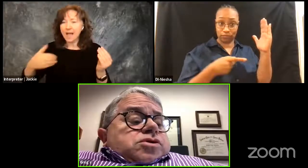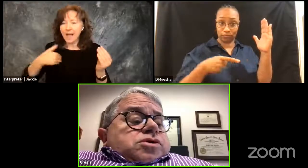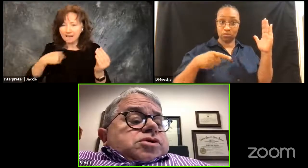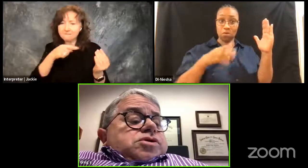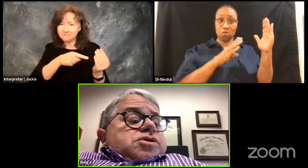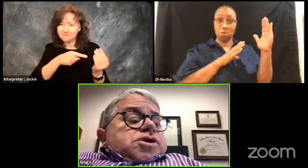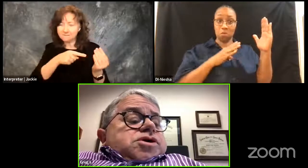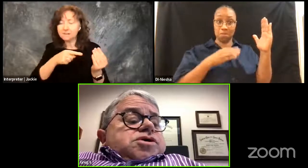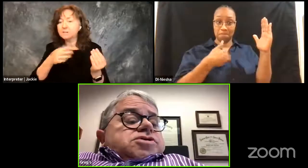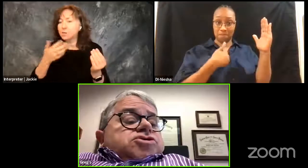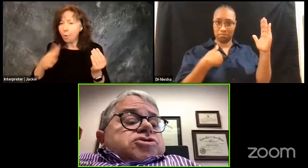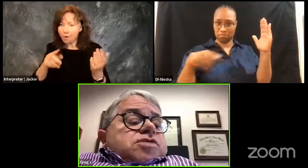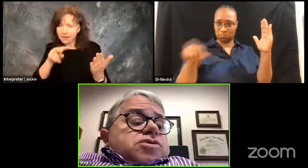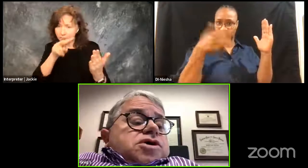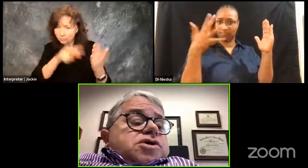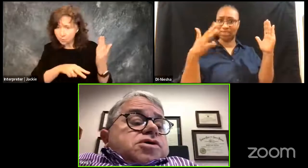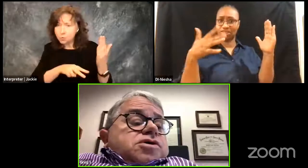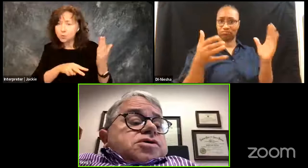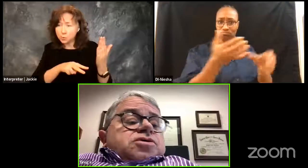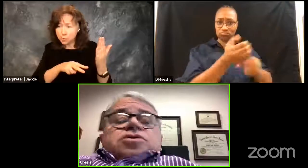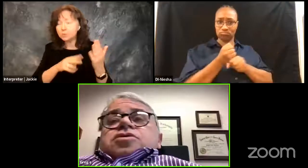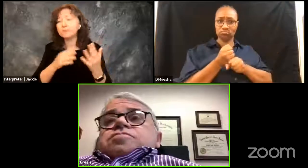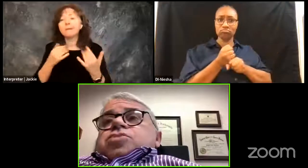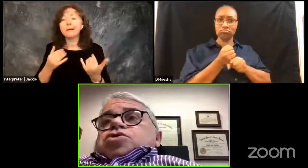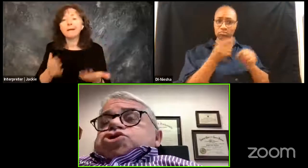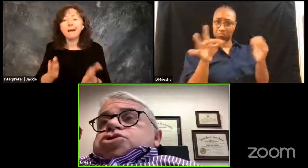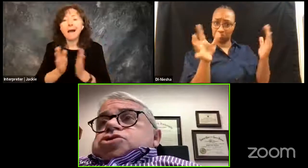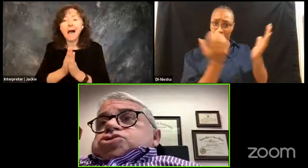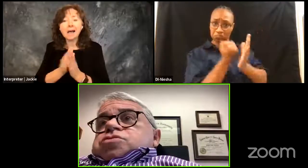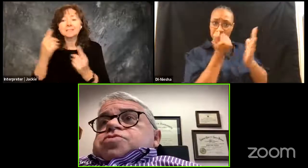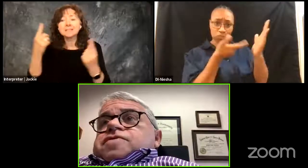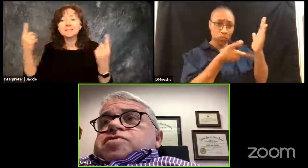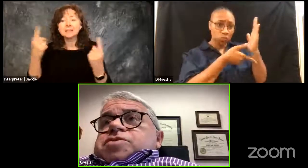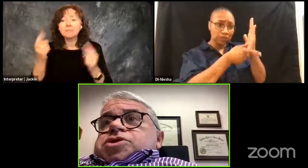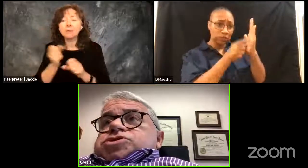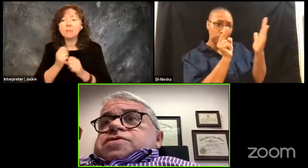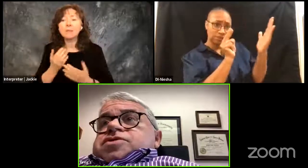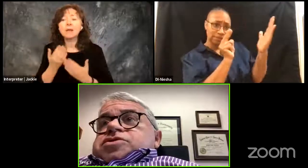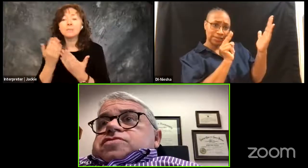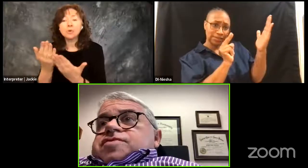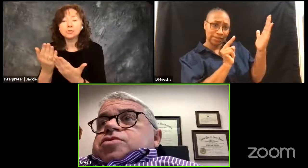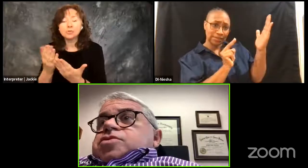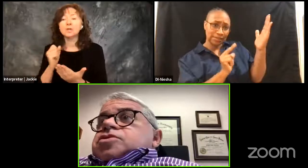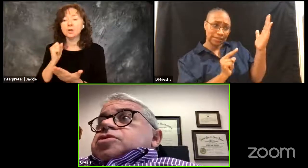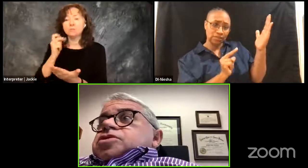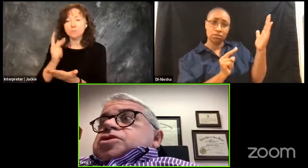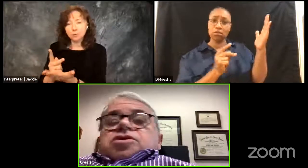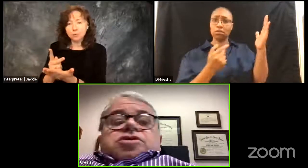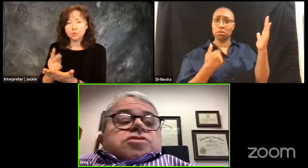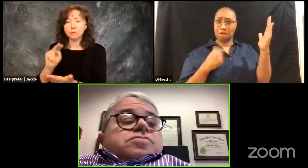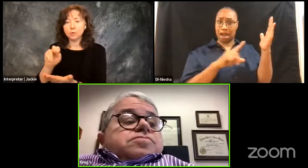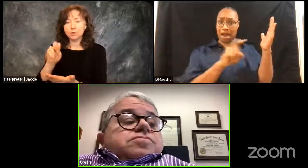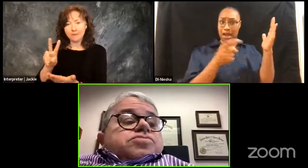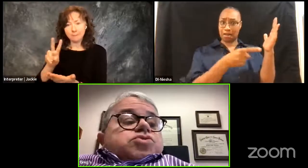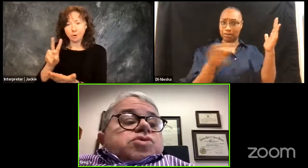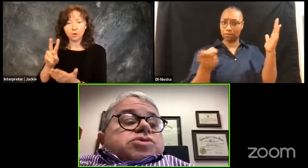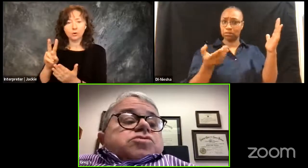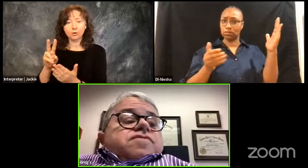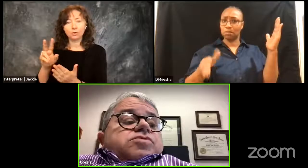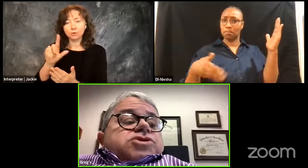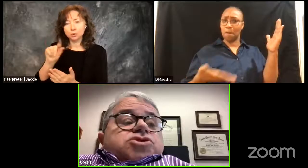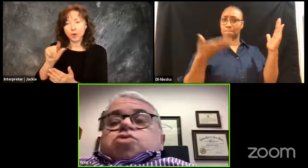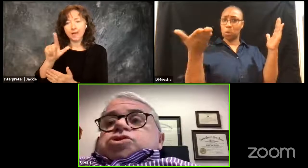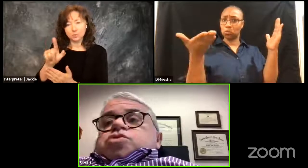this time, I would like a motion to approve the minutes of the November 10th, 2021 minutes